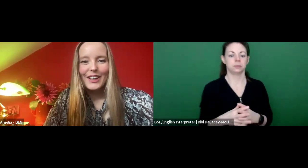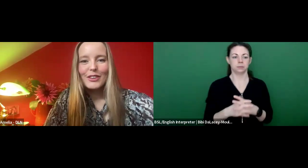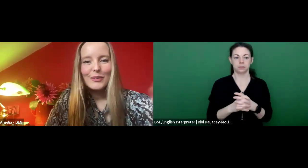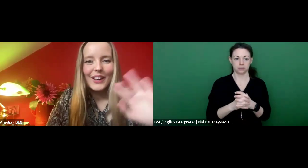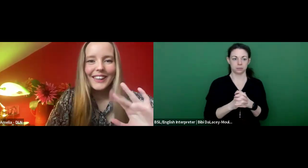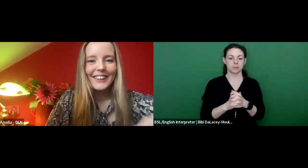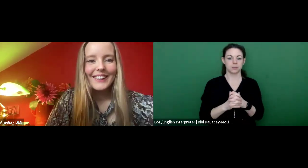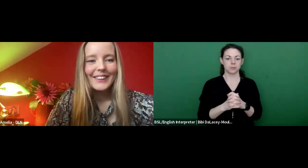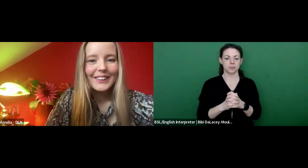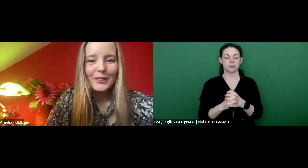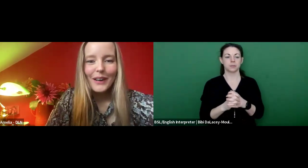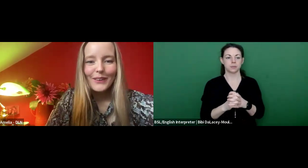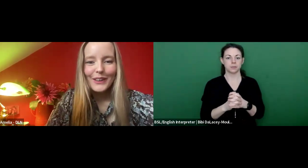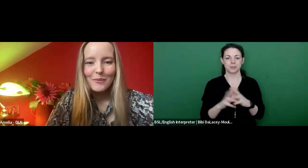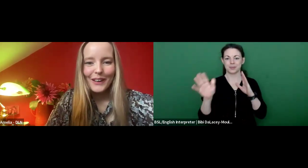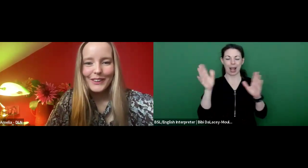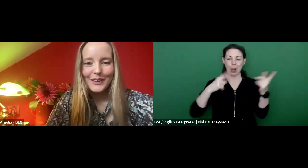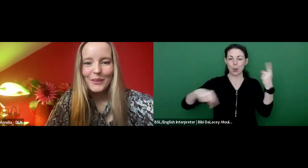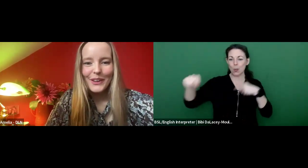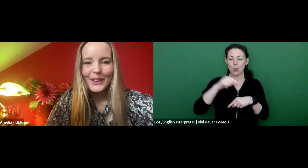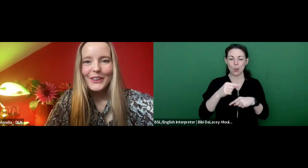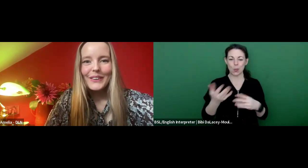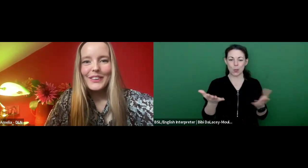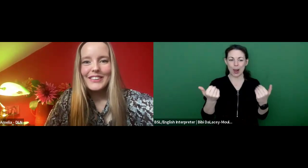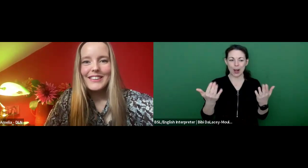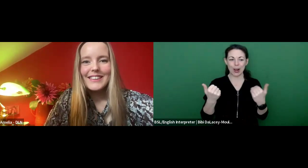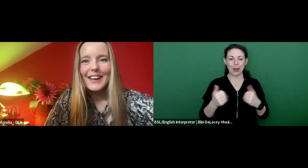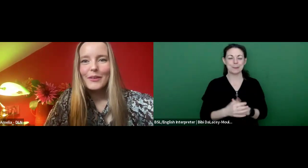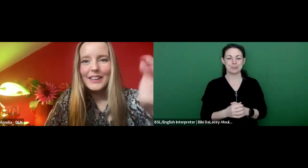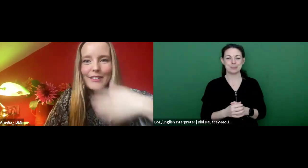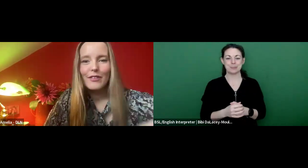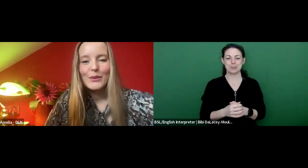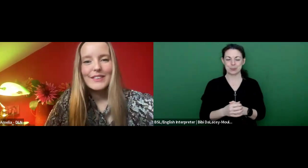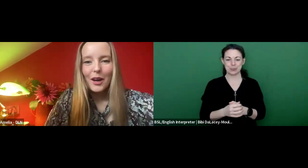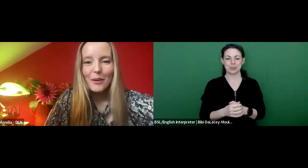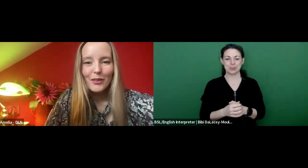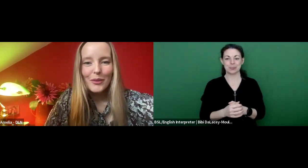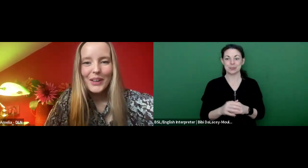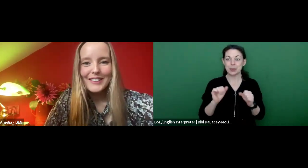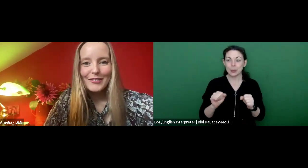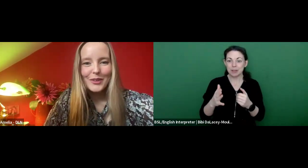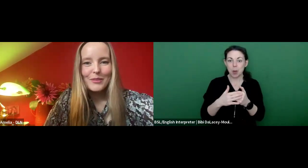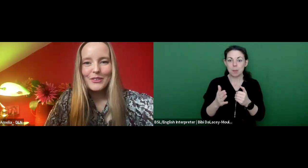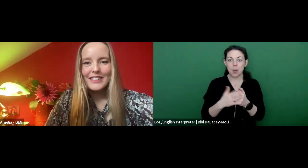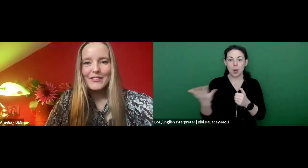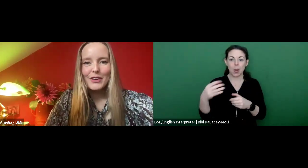Amelia: Hi, everyone. Welcome, welcome. We're just waiting for everyone to come in from the waiting room, so we'll just give